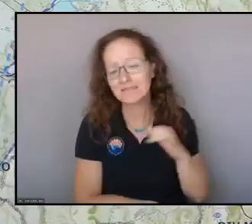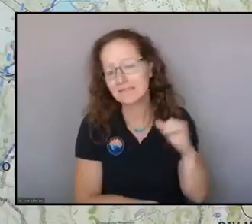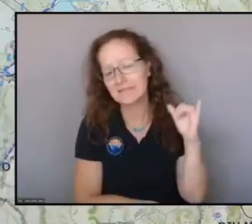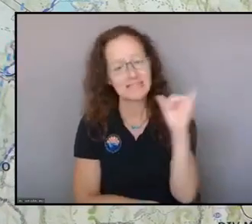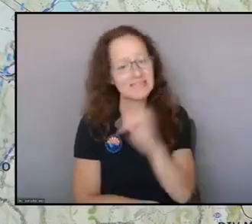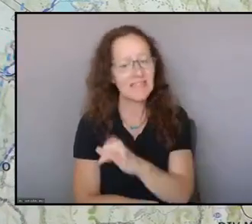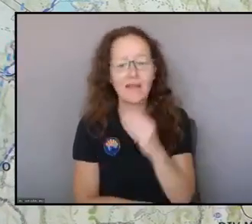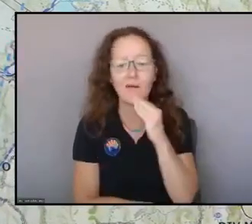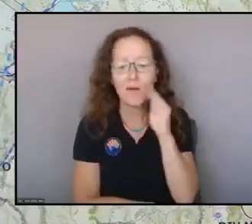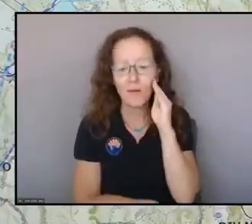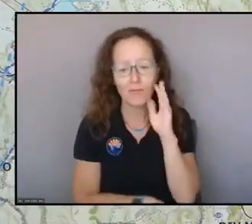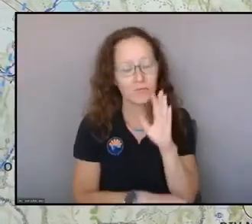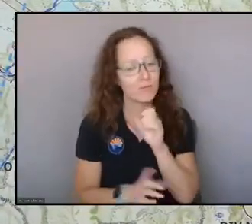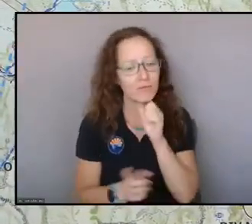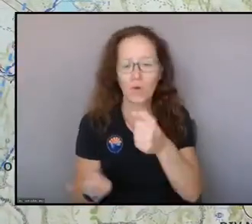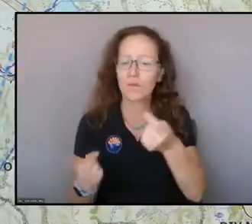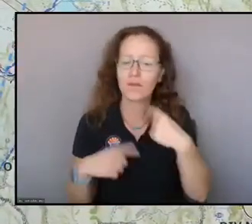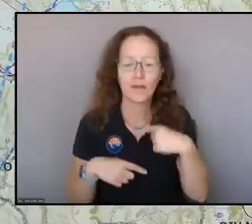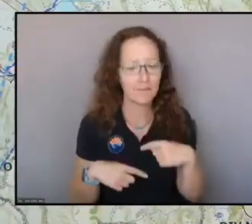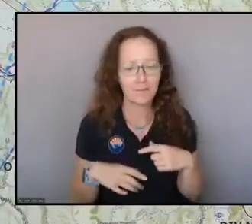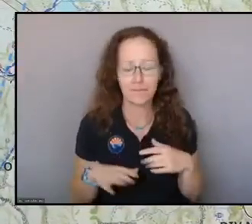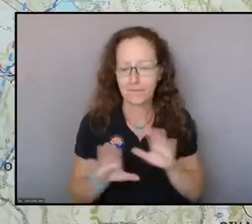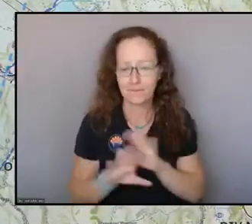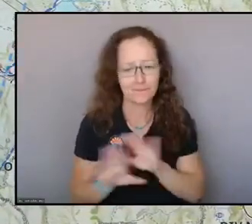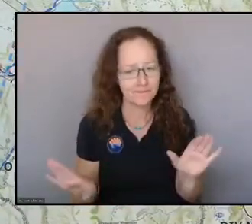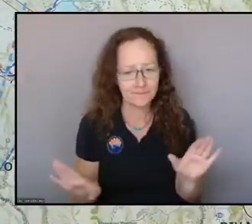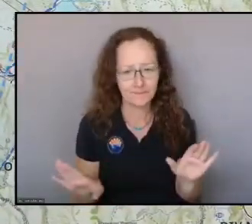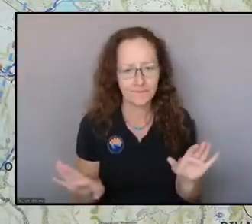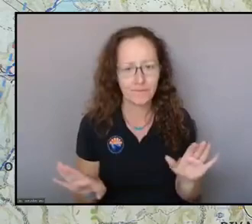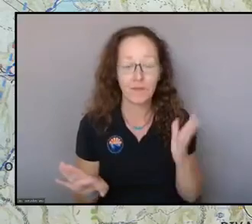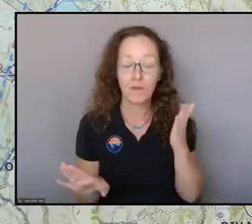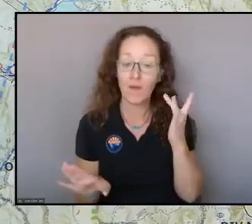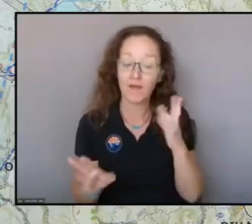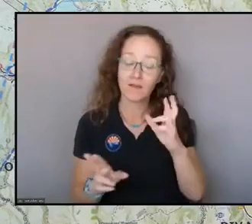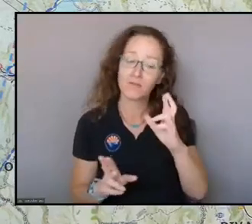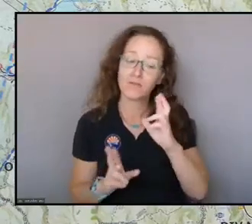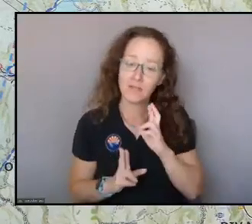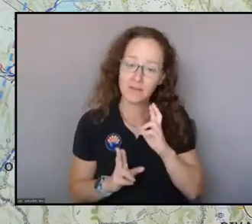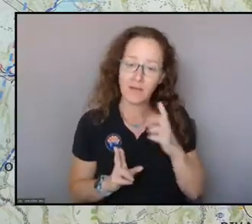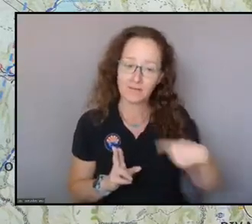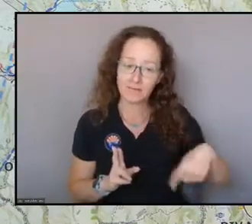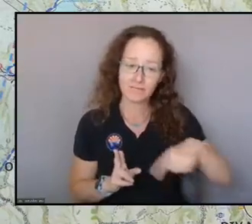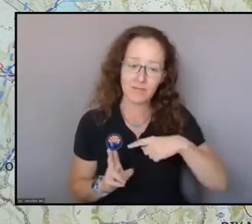DON'T COME UP HERE OUT OF RESPECT FOR ALL THE